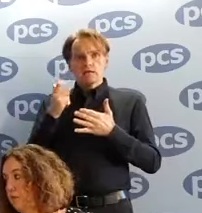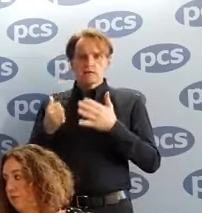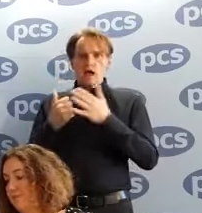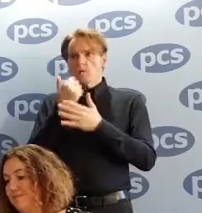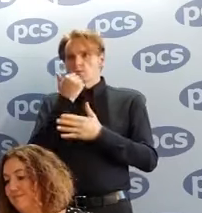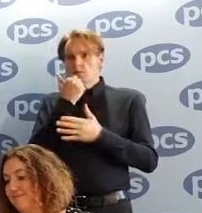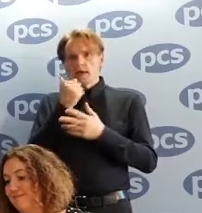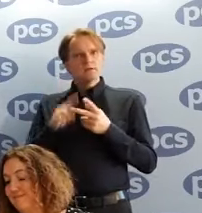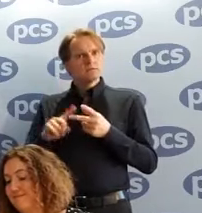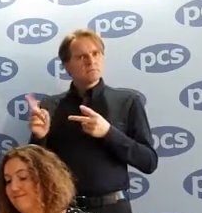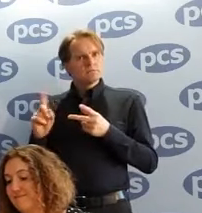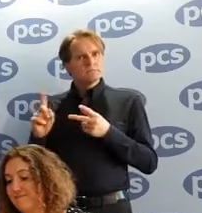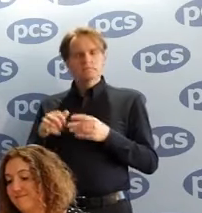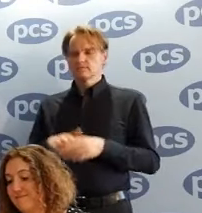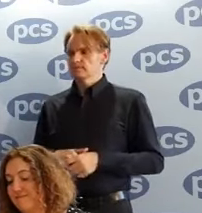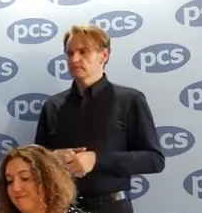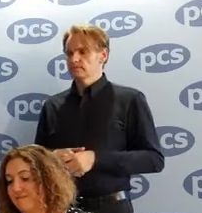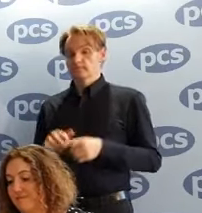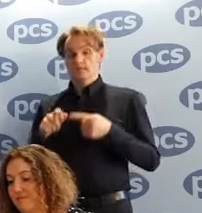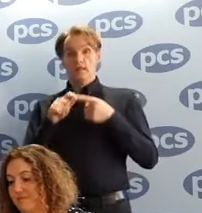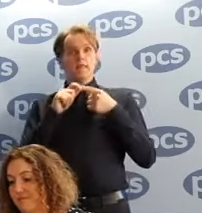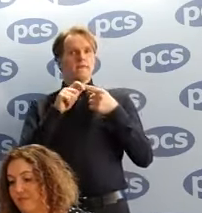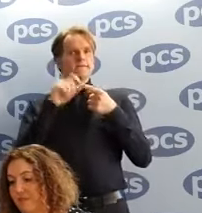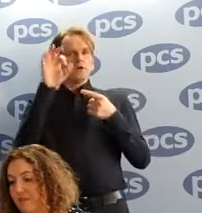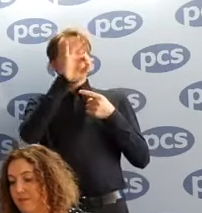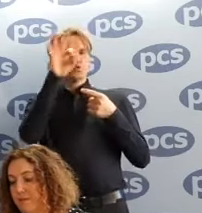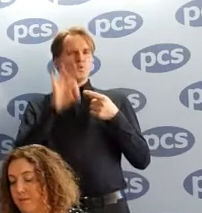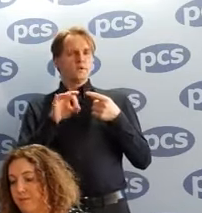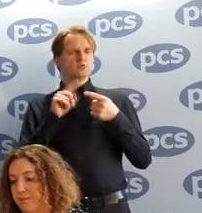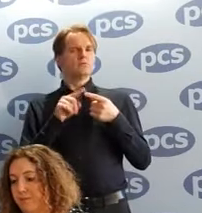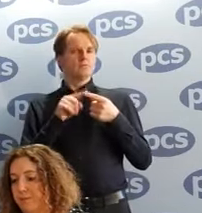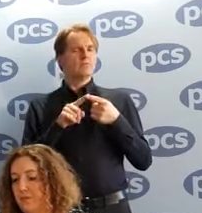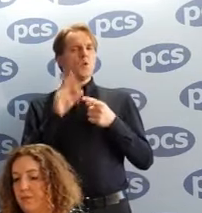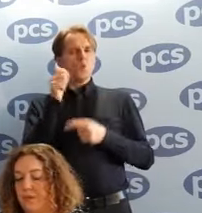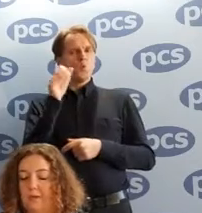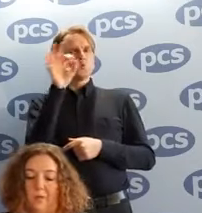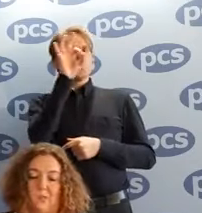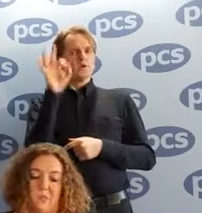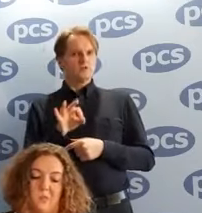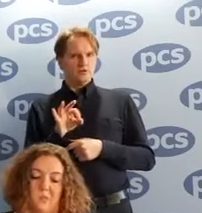really important and in a way it explains why we want to have a mandate